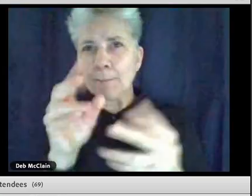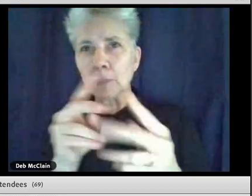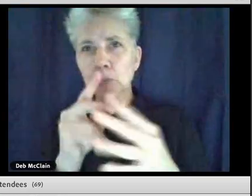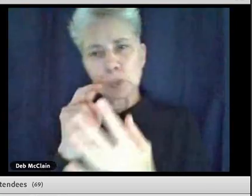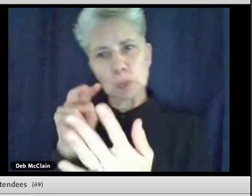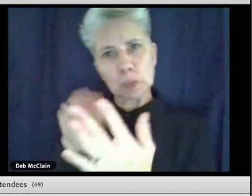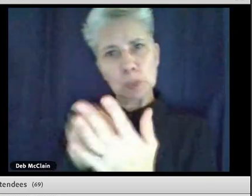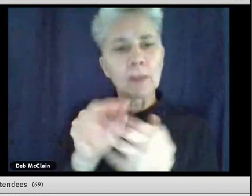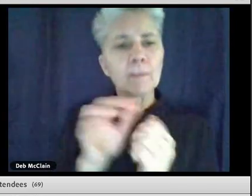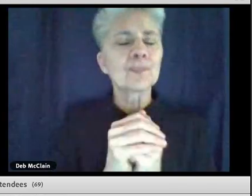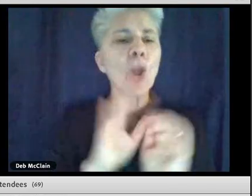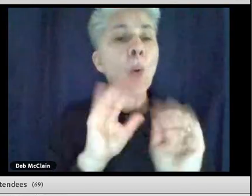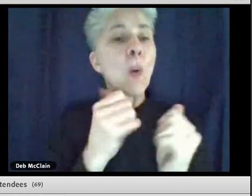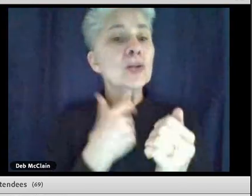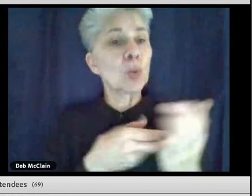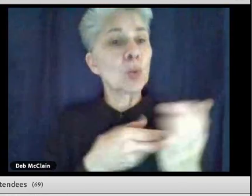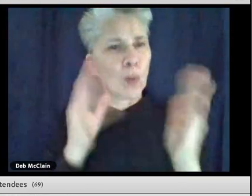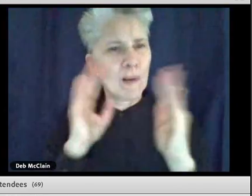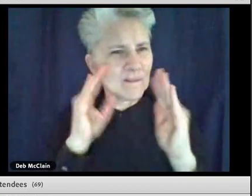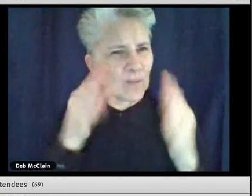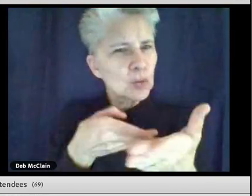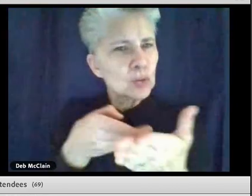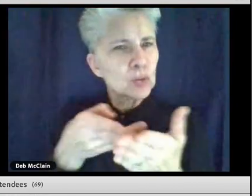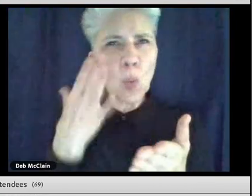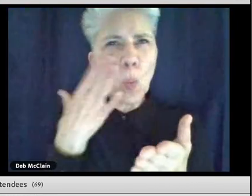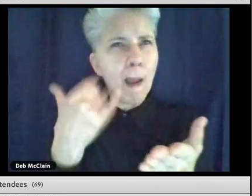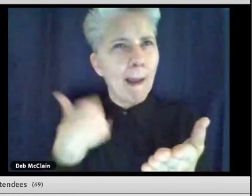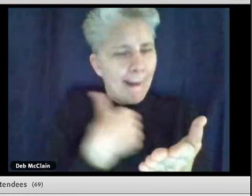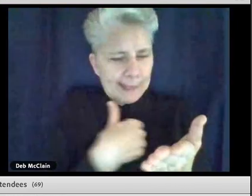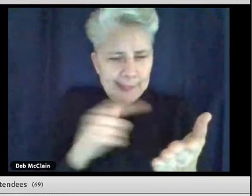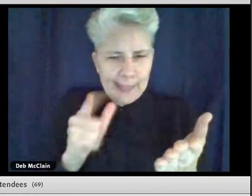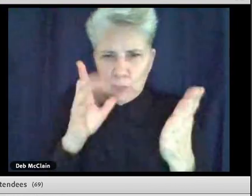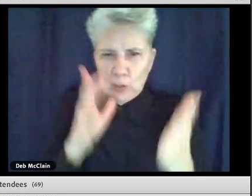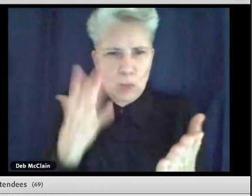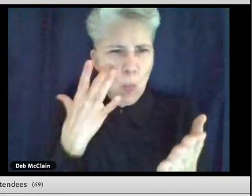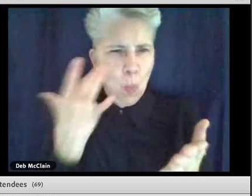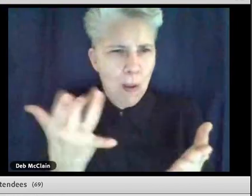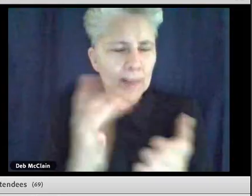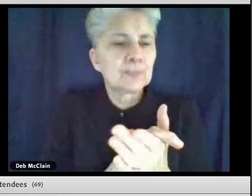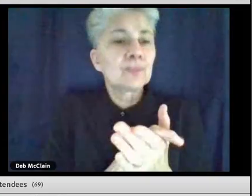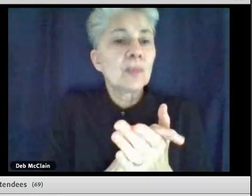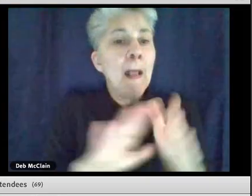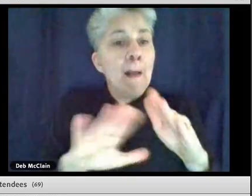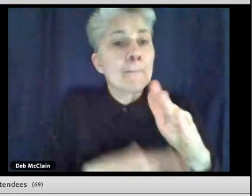Why should we focus on the truth about this and why us? Some basic terminology about verification